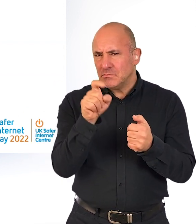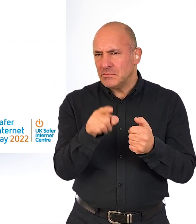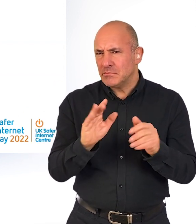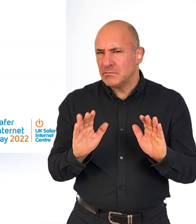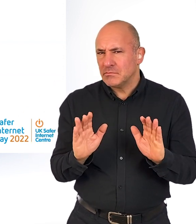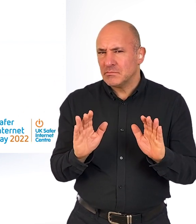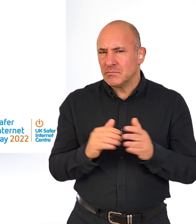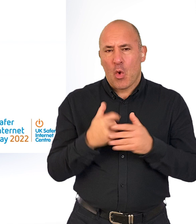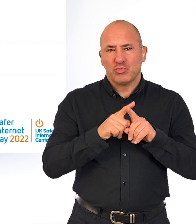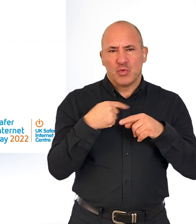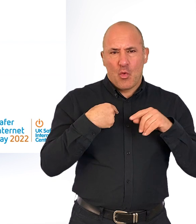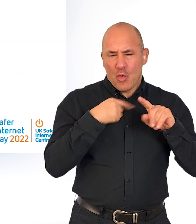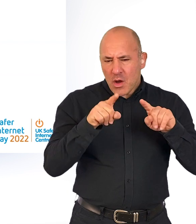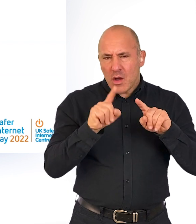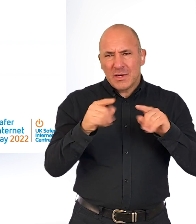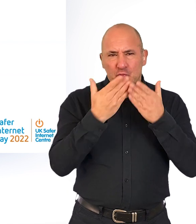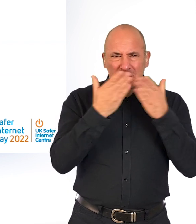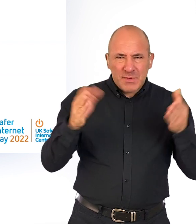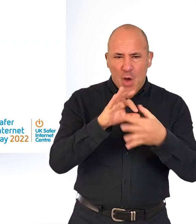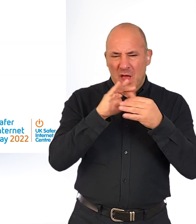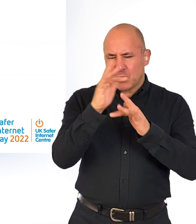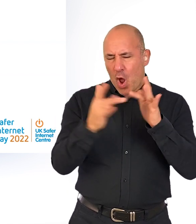Exploring respect and relationships online’.